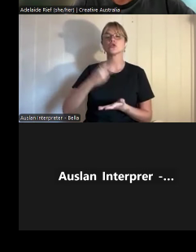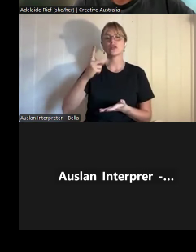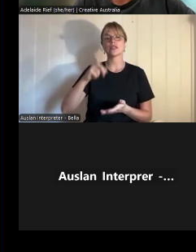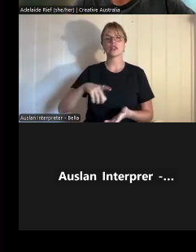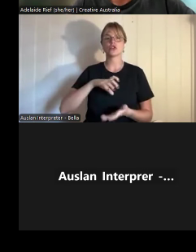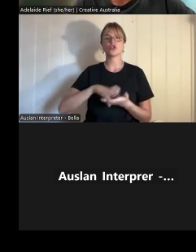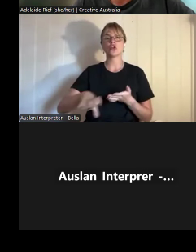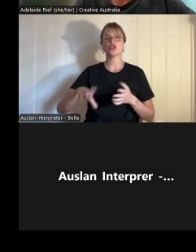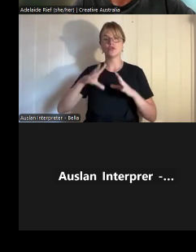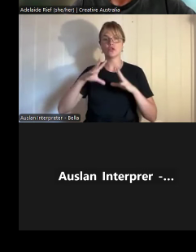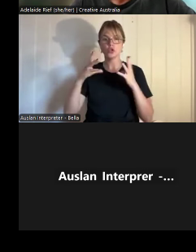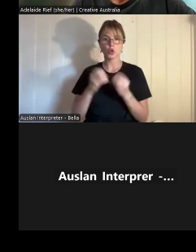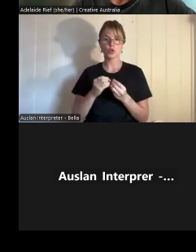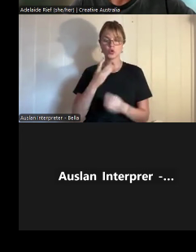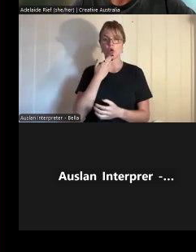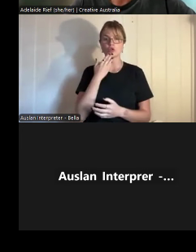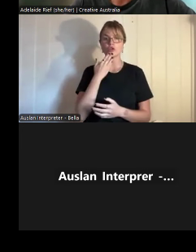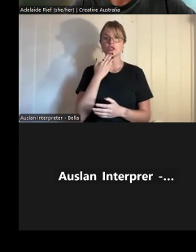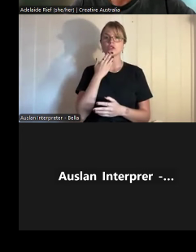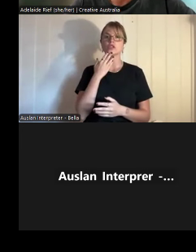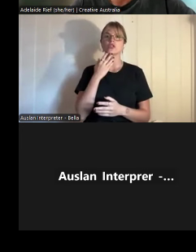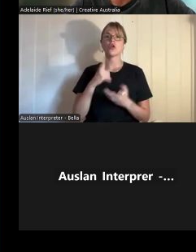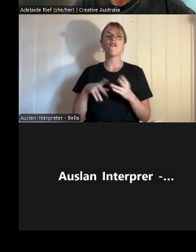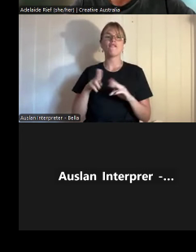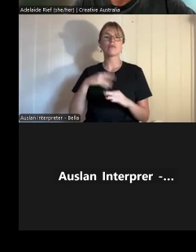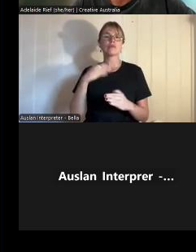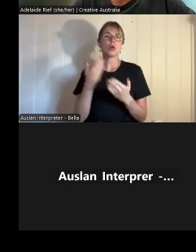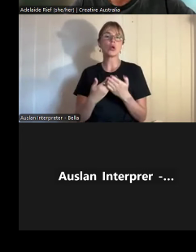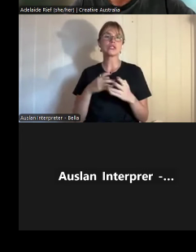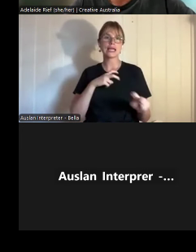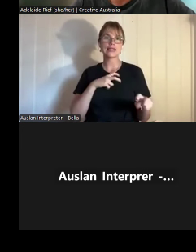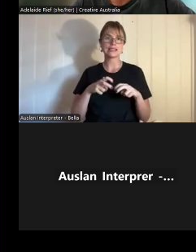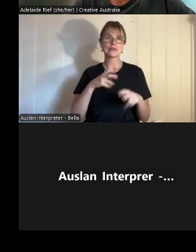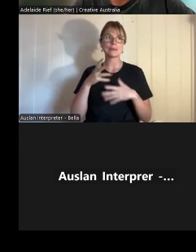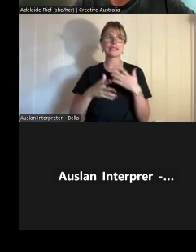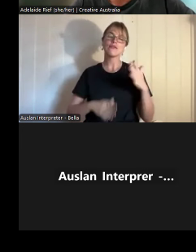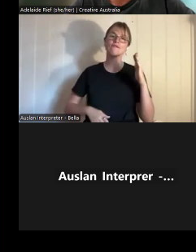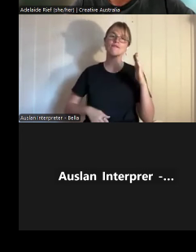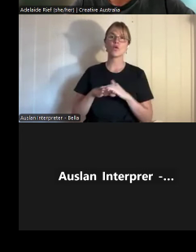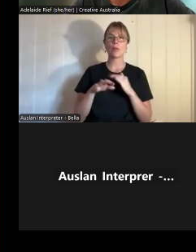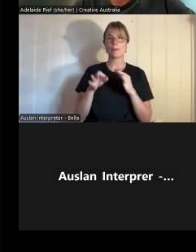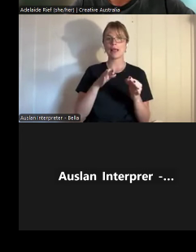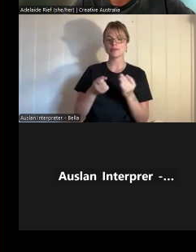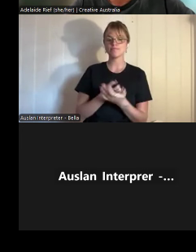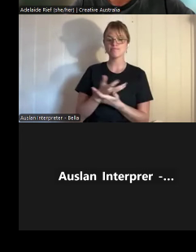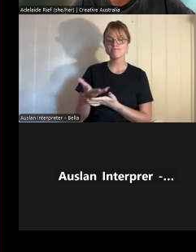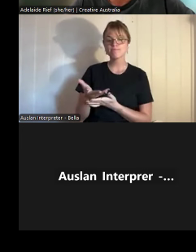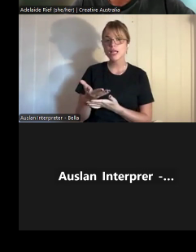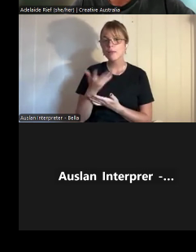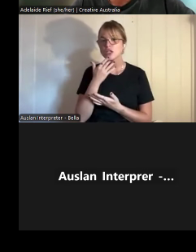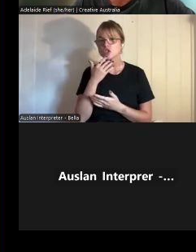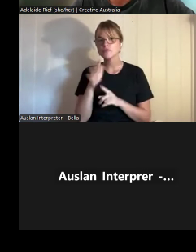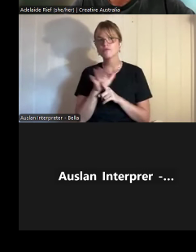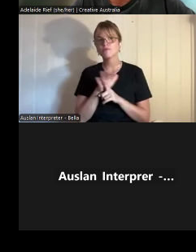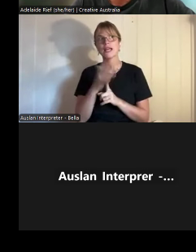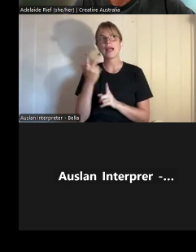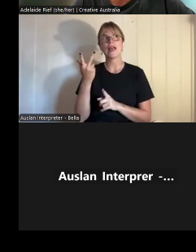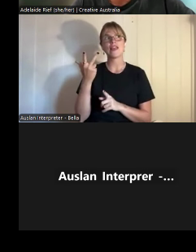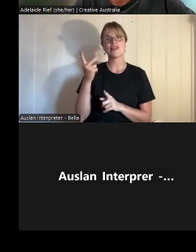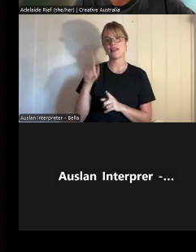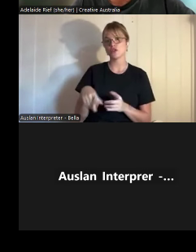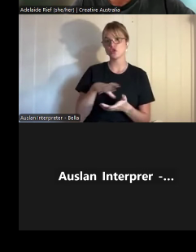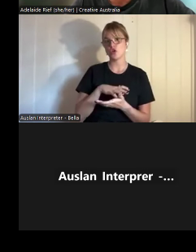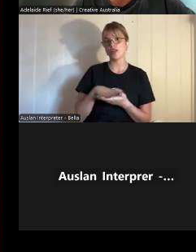proposing. So that means that your total planned expenditure must be at least $8,000. So the $6,000